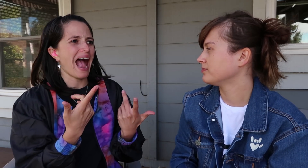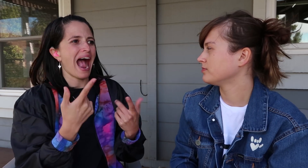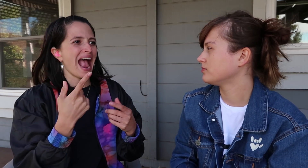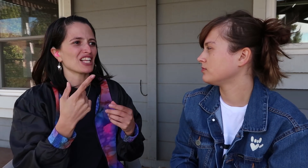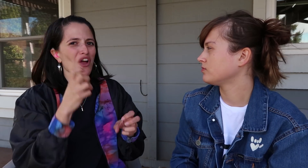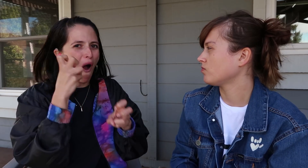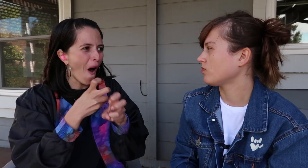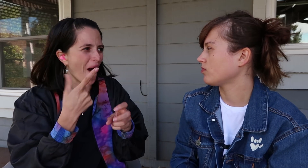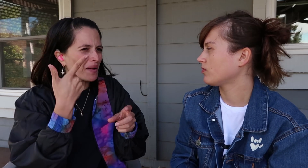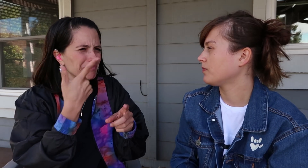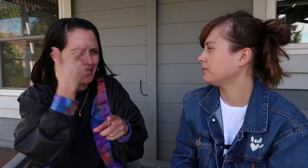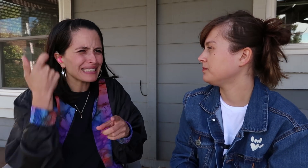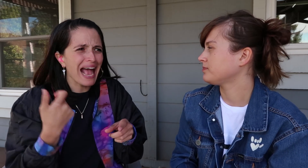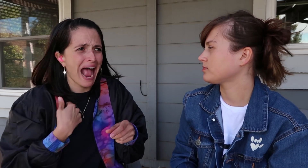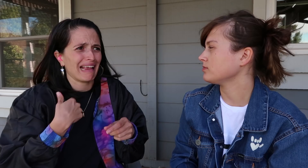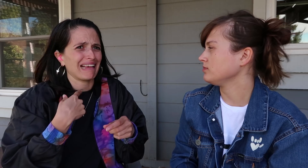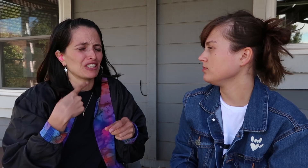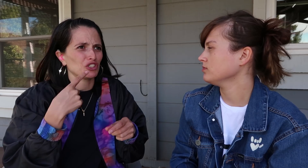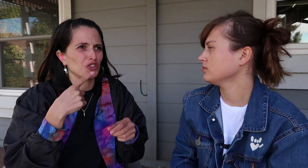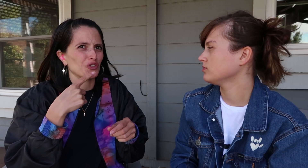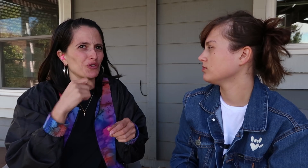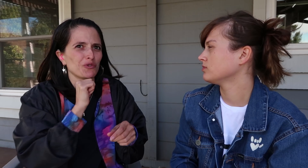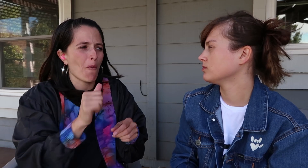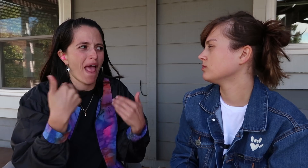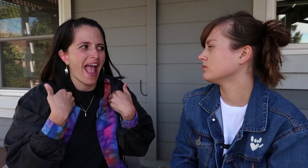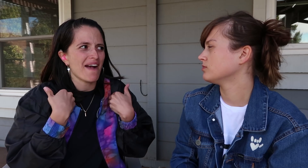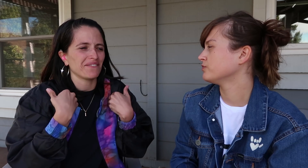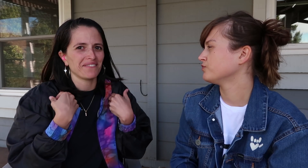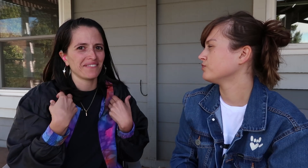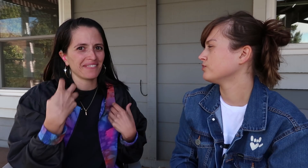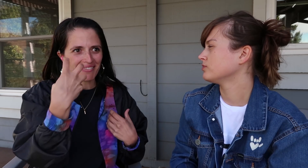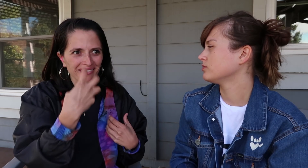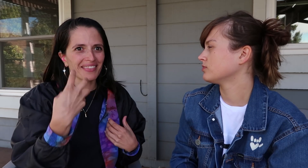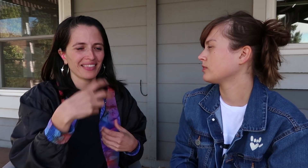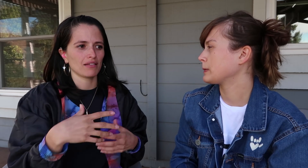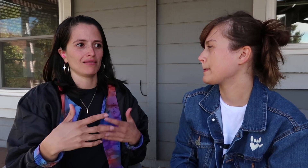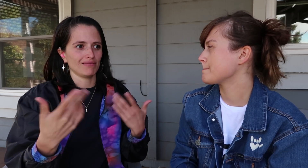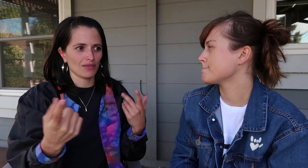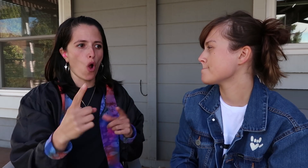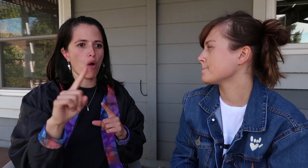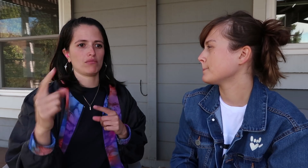I told them it was hard because I didn't have speech therapy for Spanish,